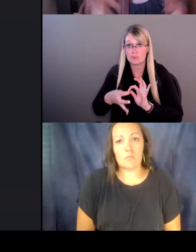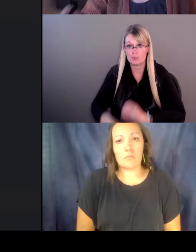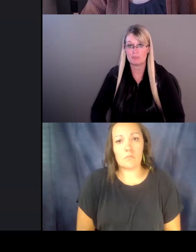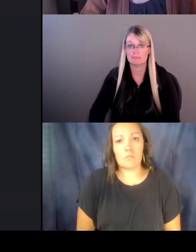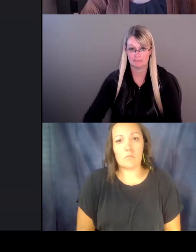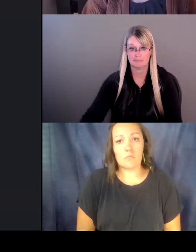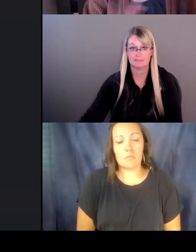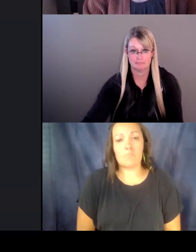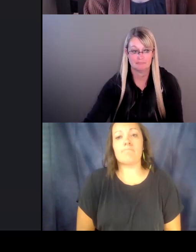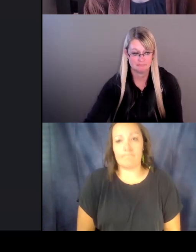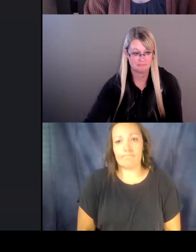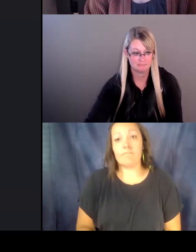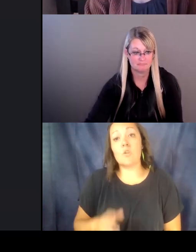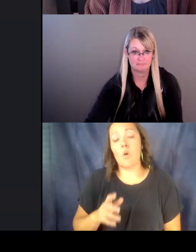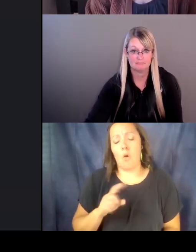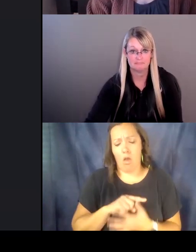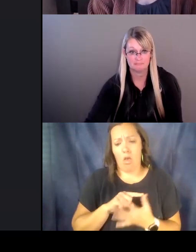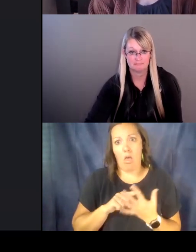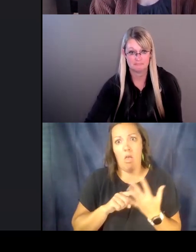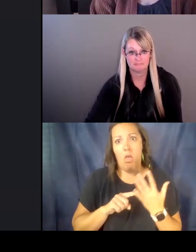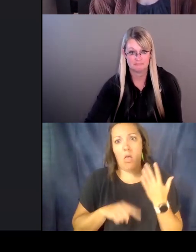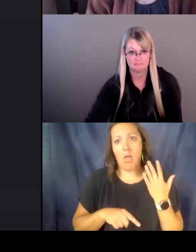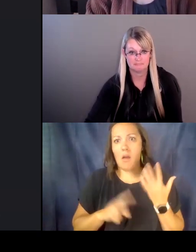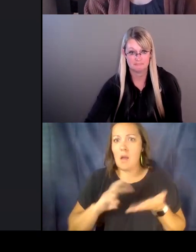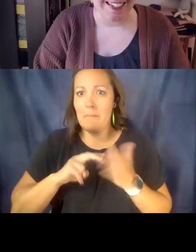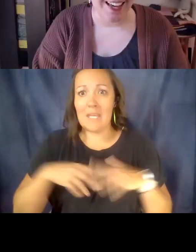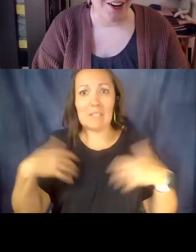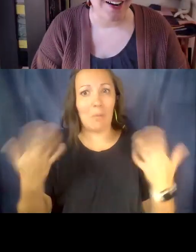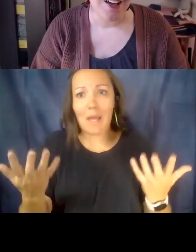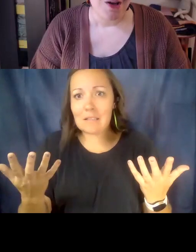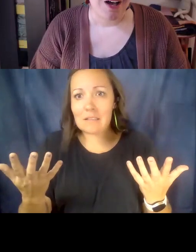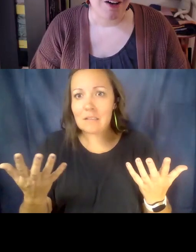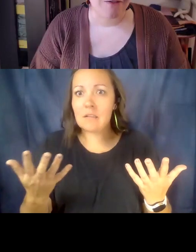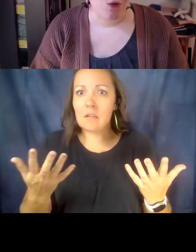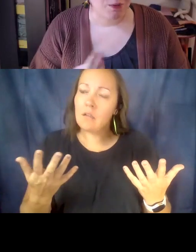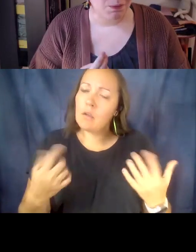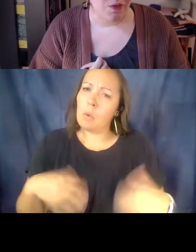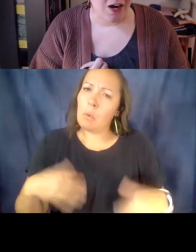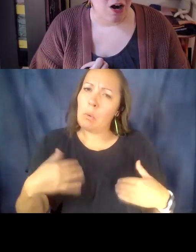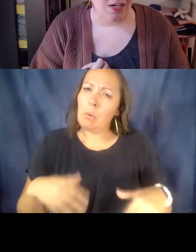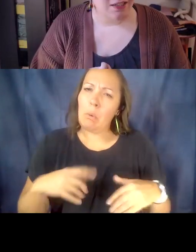this adds up to the fact that this is extremely stressful altogether for people that are dealing